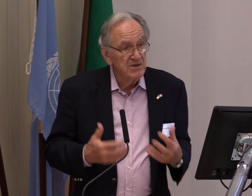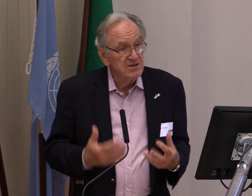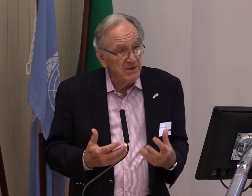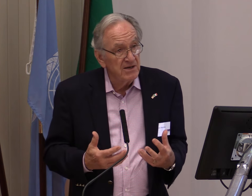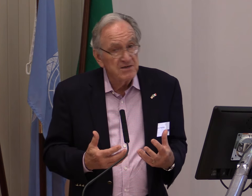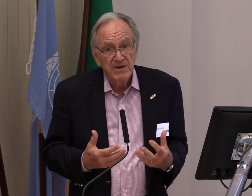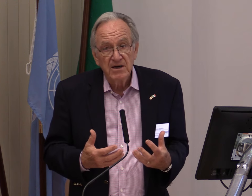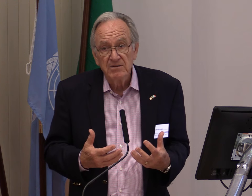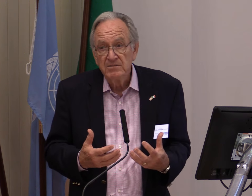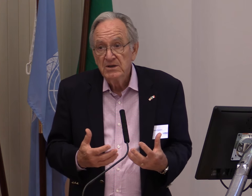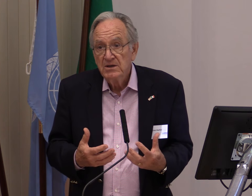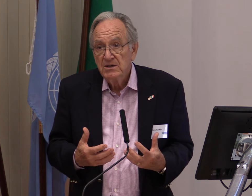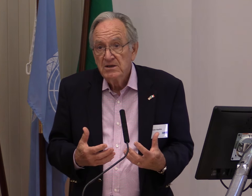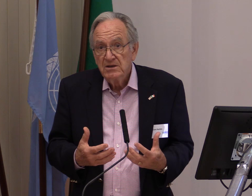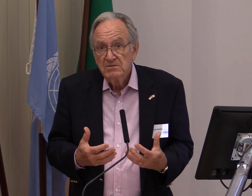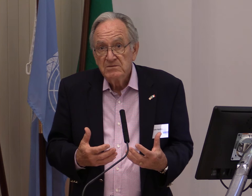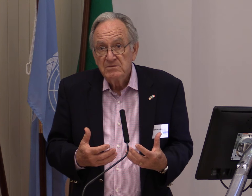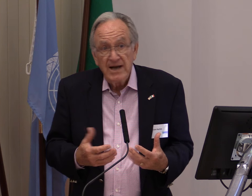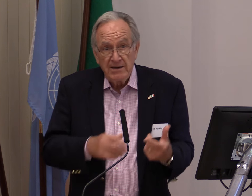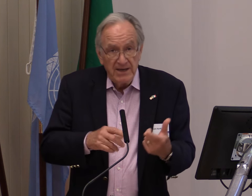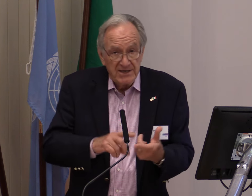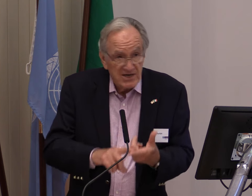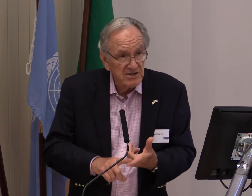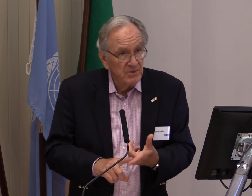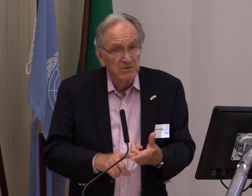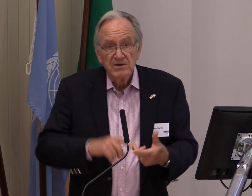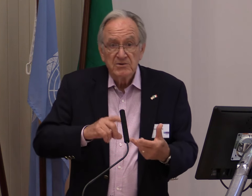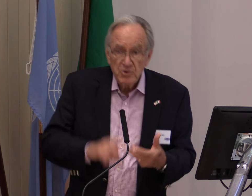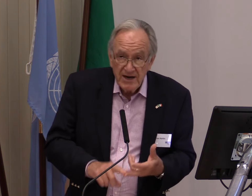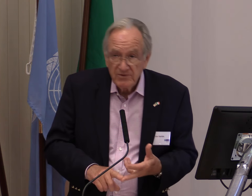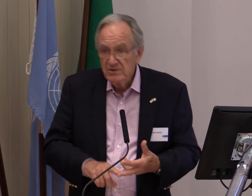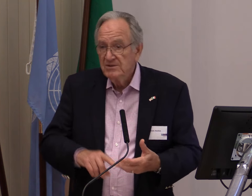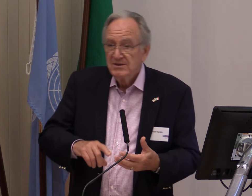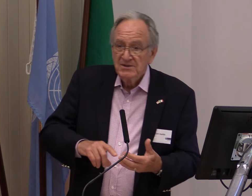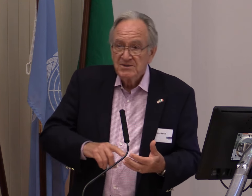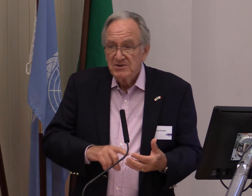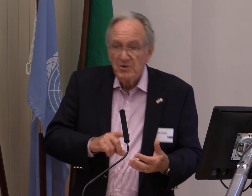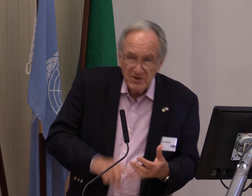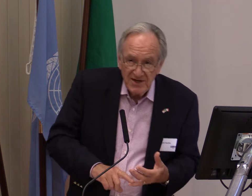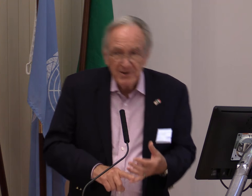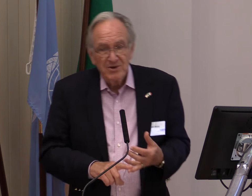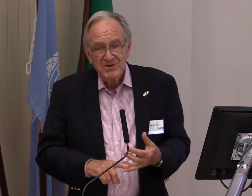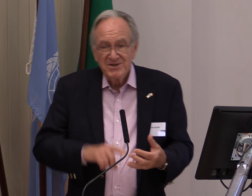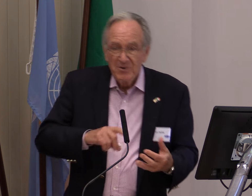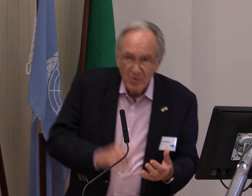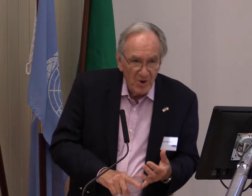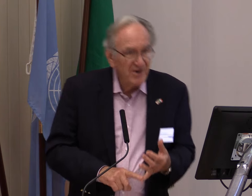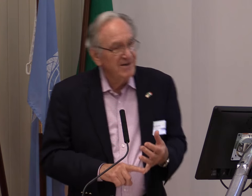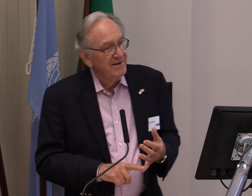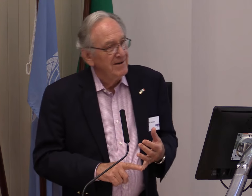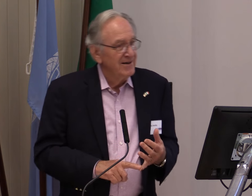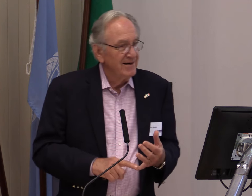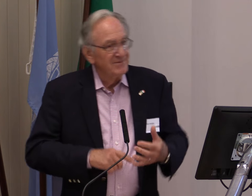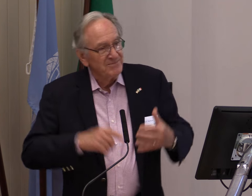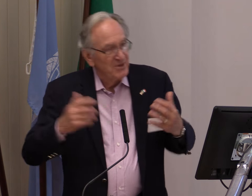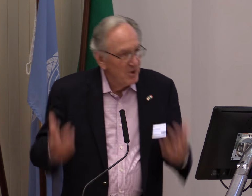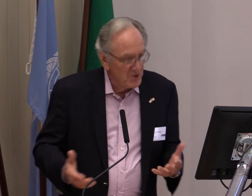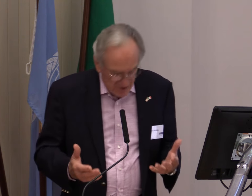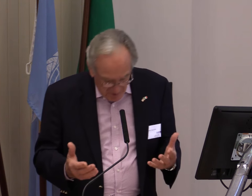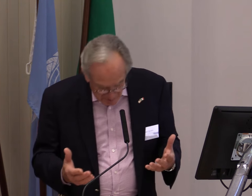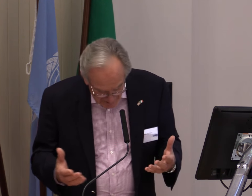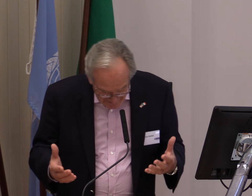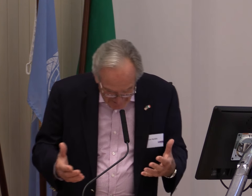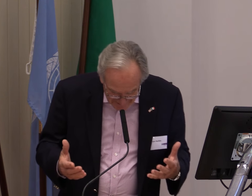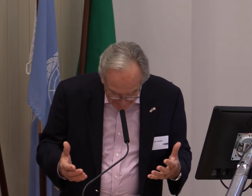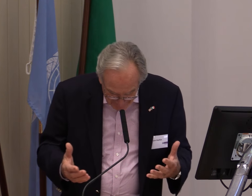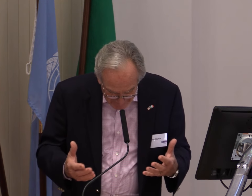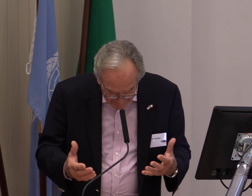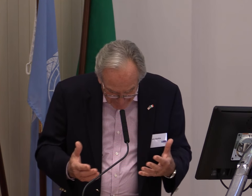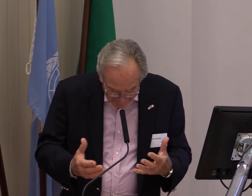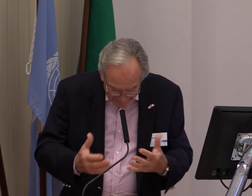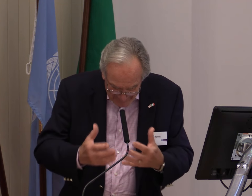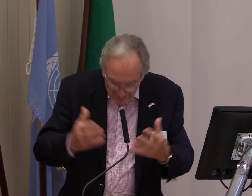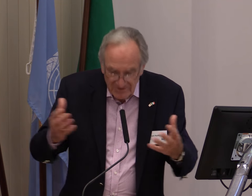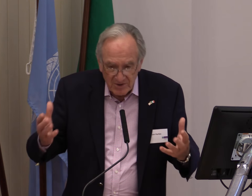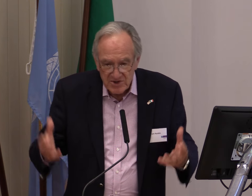with disabilities become accessible, travel, go to theatres, work, go to school, go to